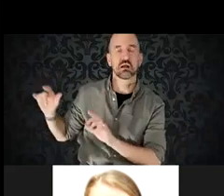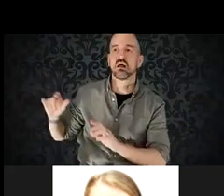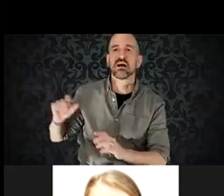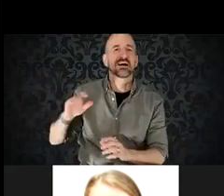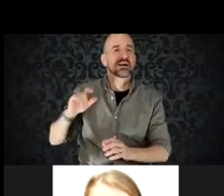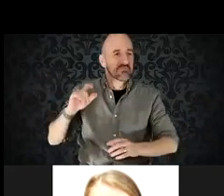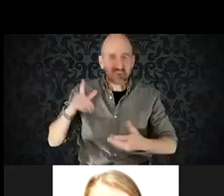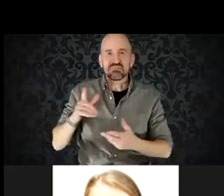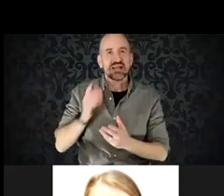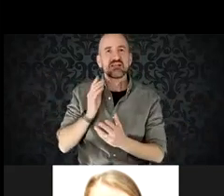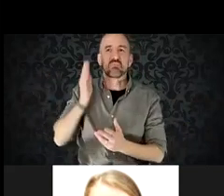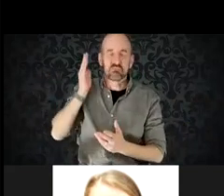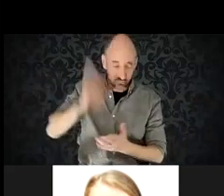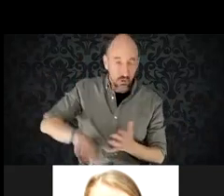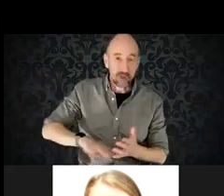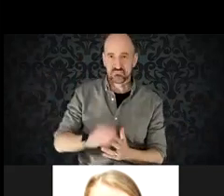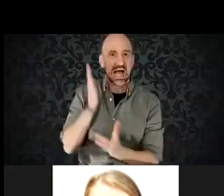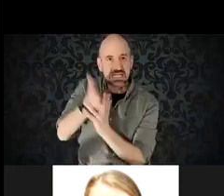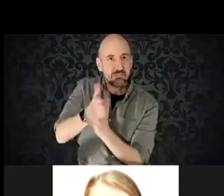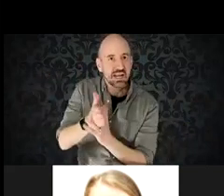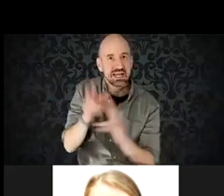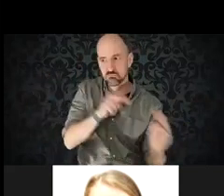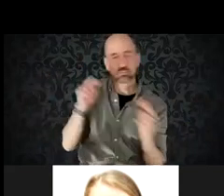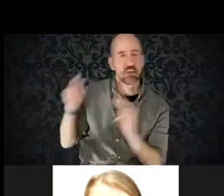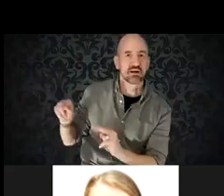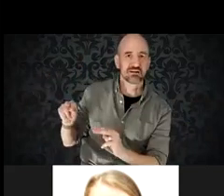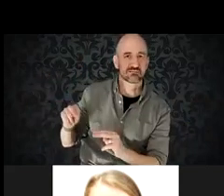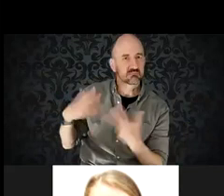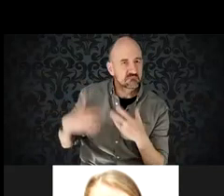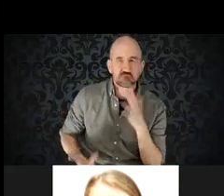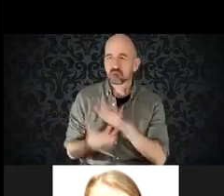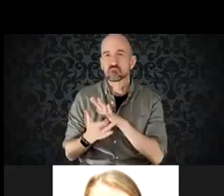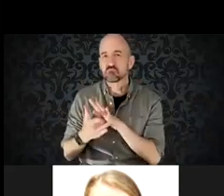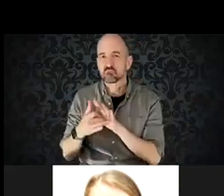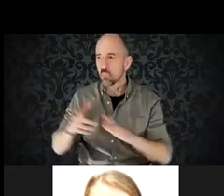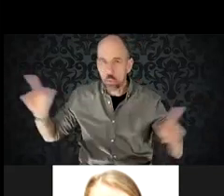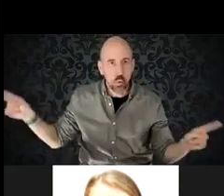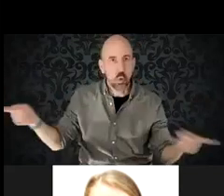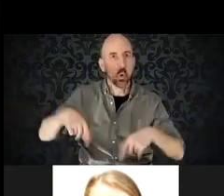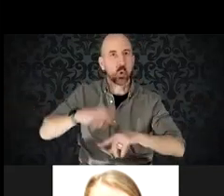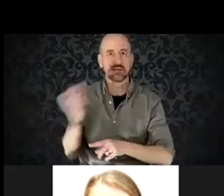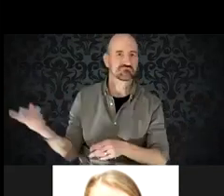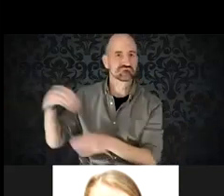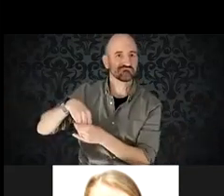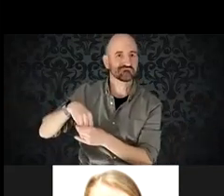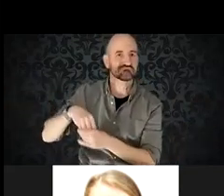sit in the garden, so some benches or some spaces for wheelchairs to sit. It is about building up this